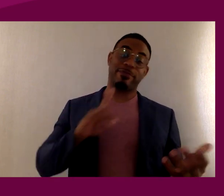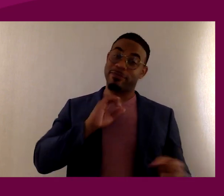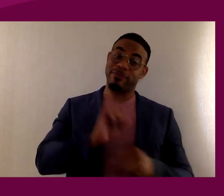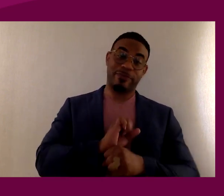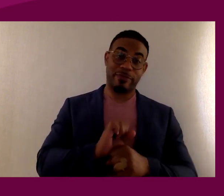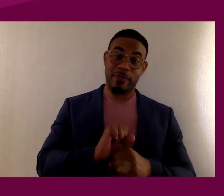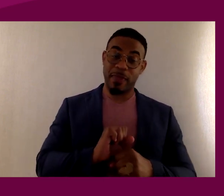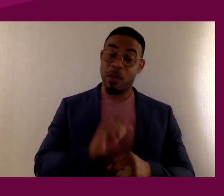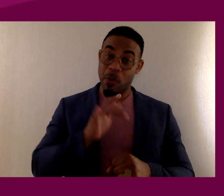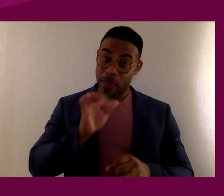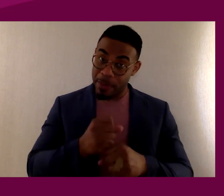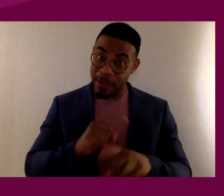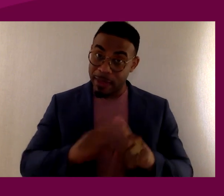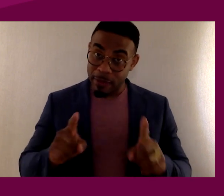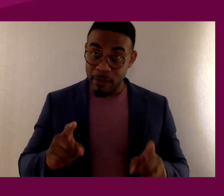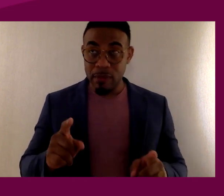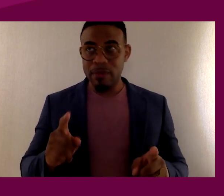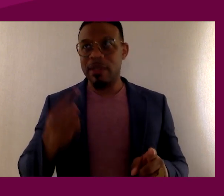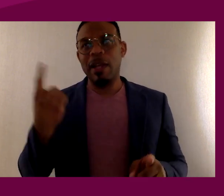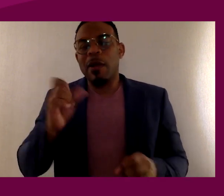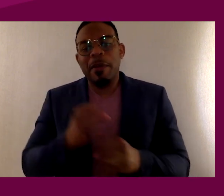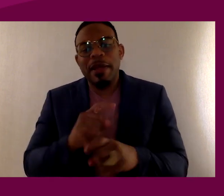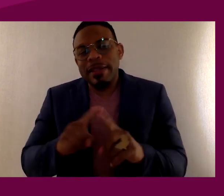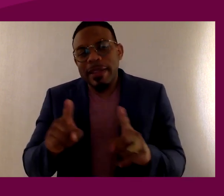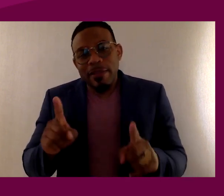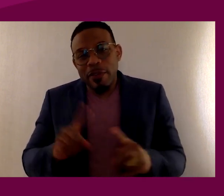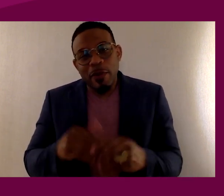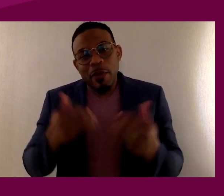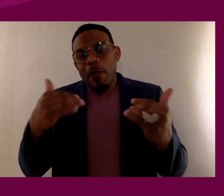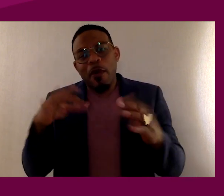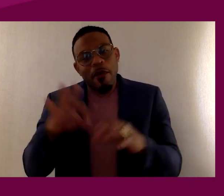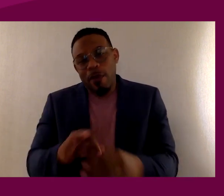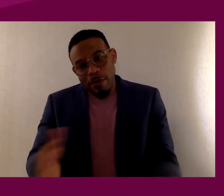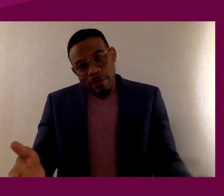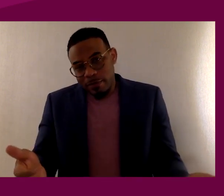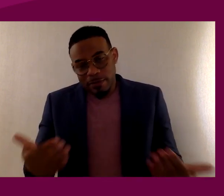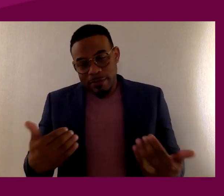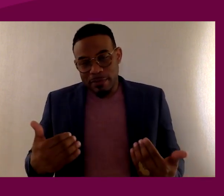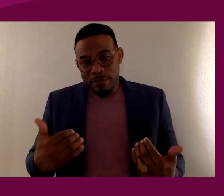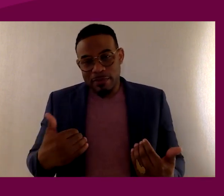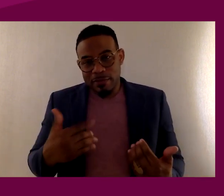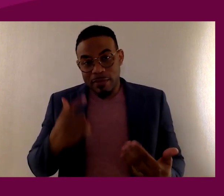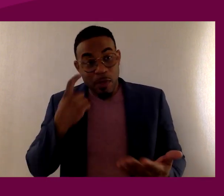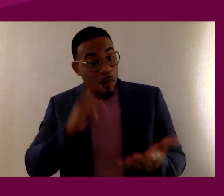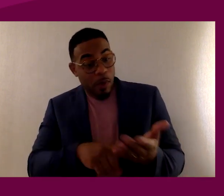who don't vote. And will that make a difference? It always makes a difference to go out and